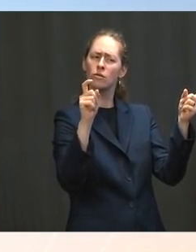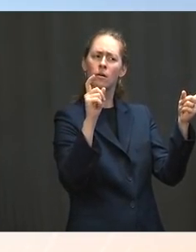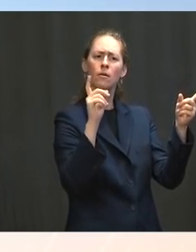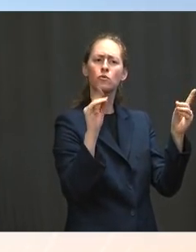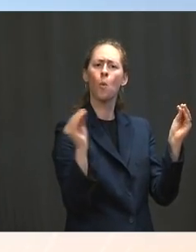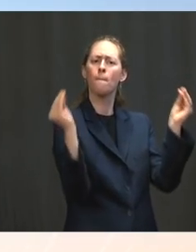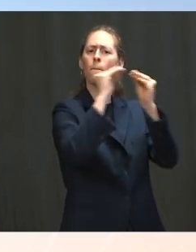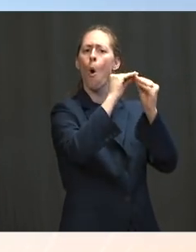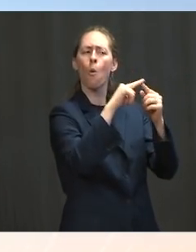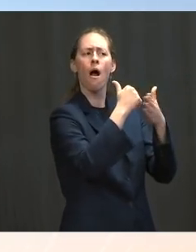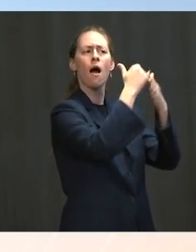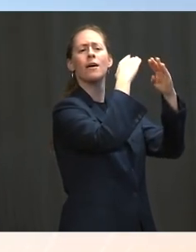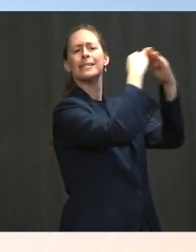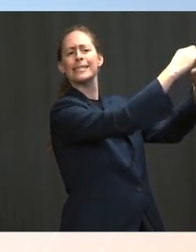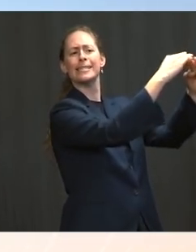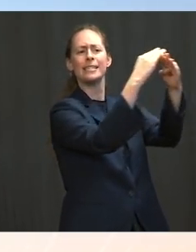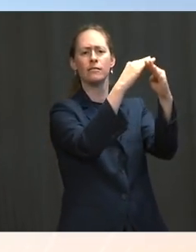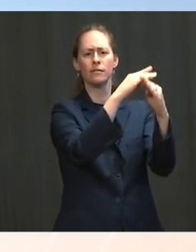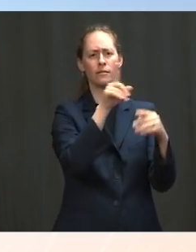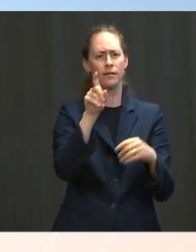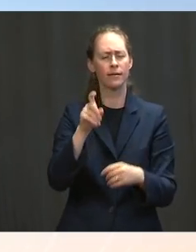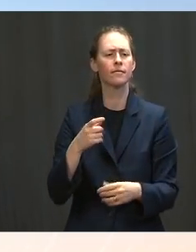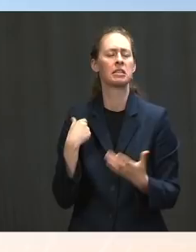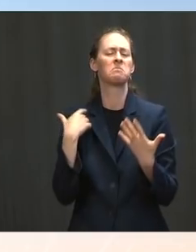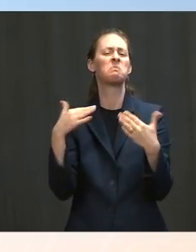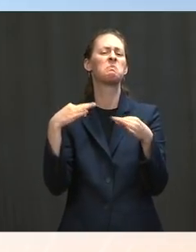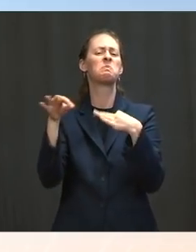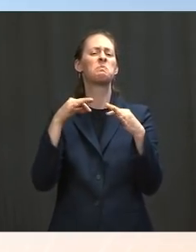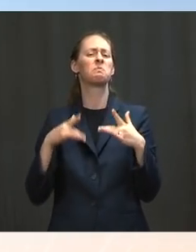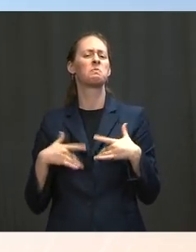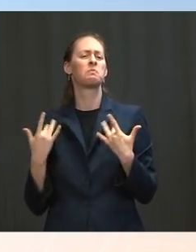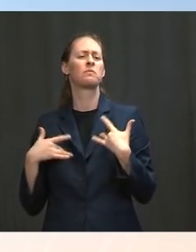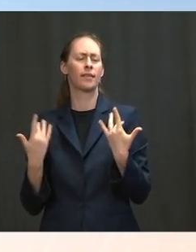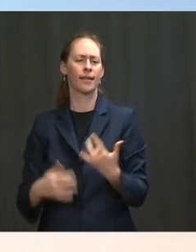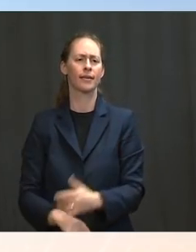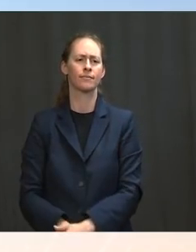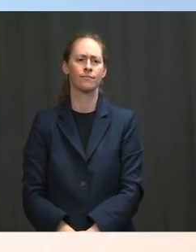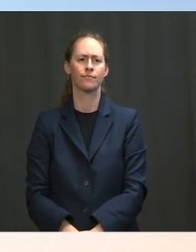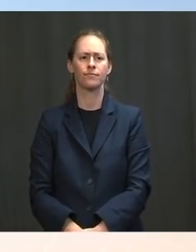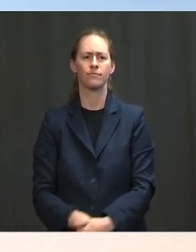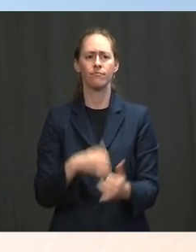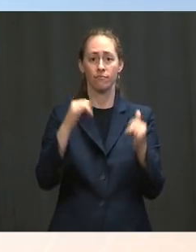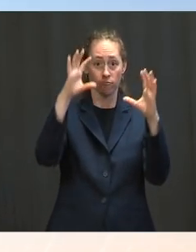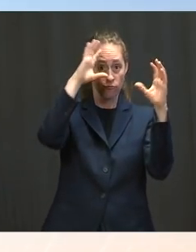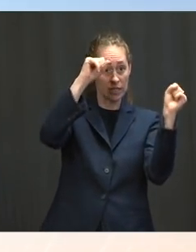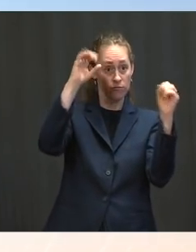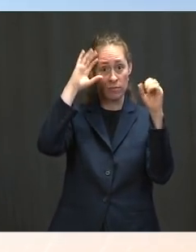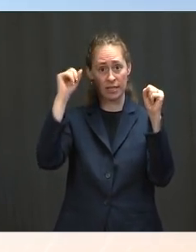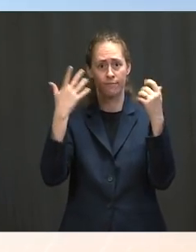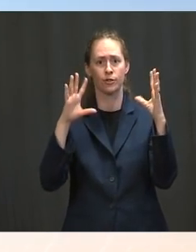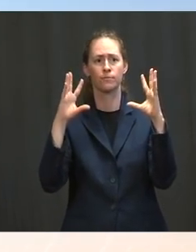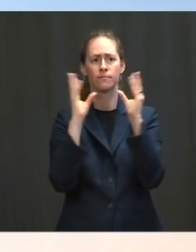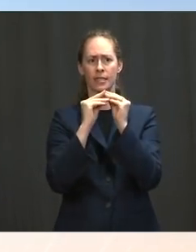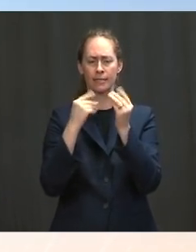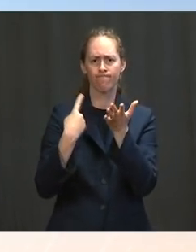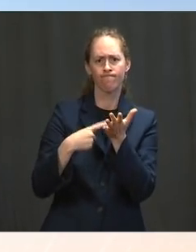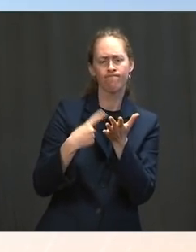let me give you a little bit of an update. Since the meeting between President Biden and President Putin, we have undertaken expert-level talks that are continuing,